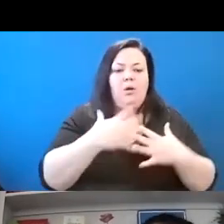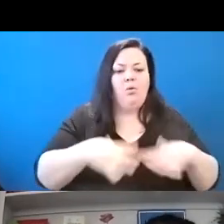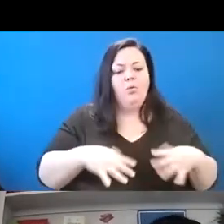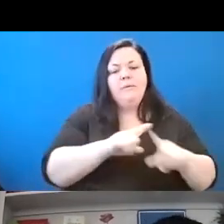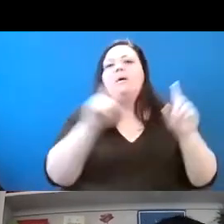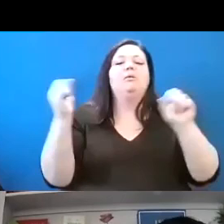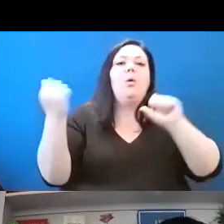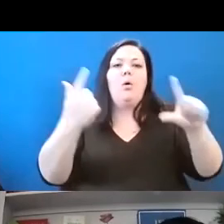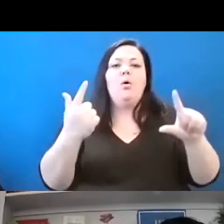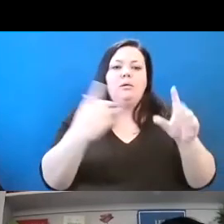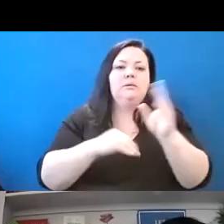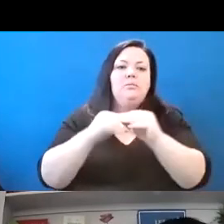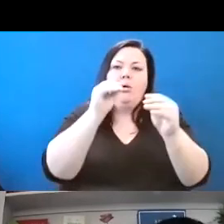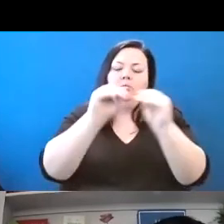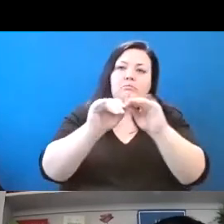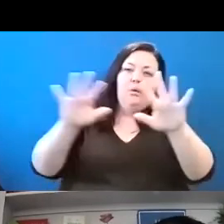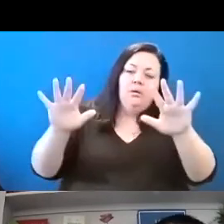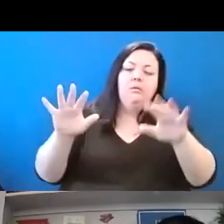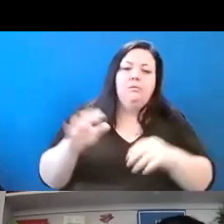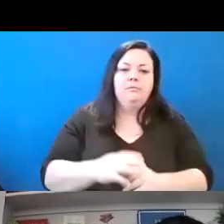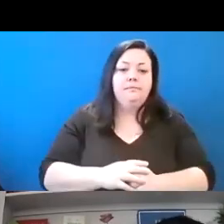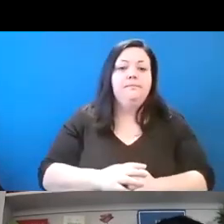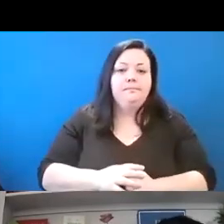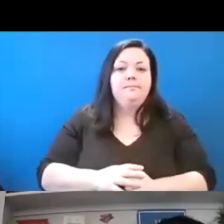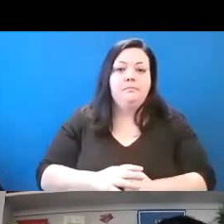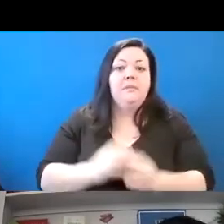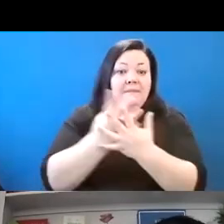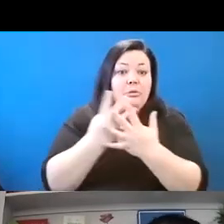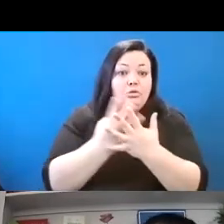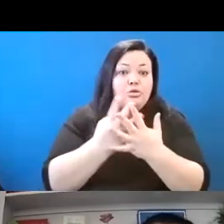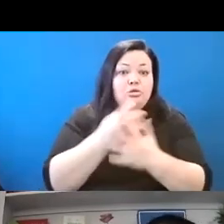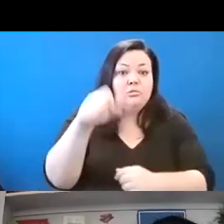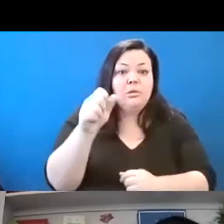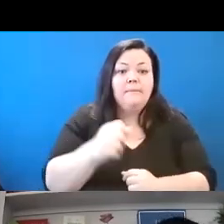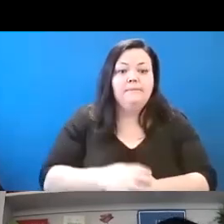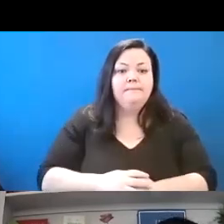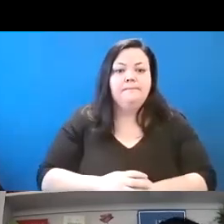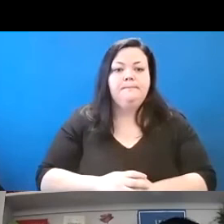more vivid is much brighter yeah the filters that we're talking about here um like the blue versus